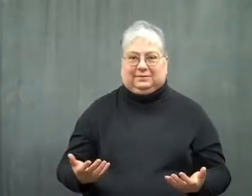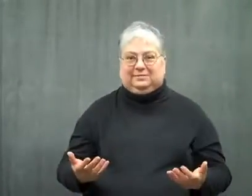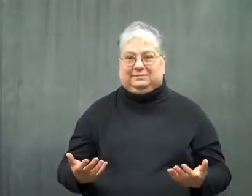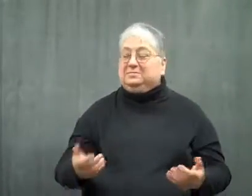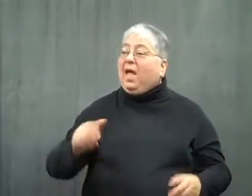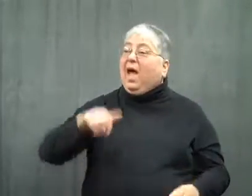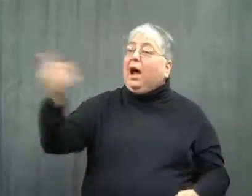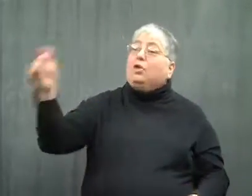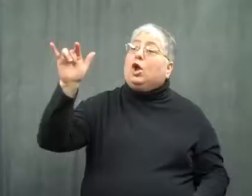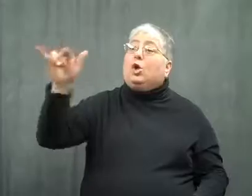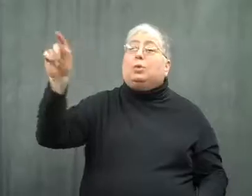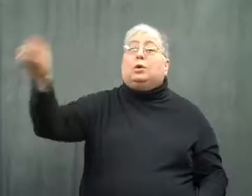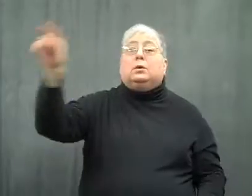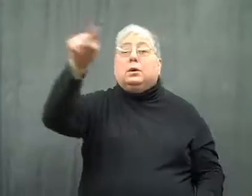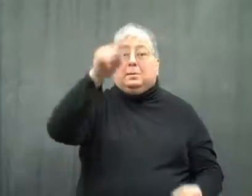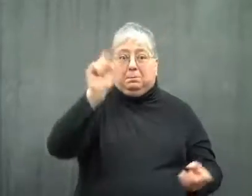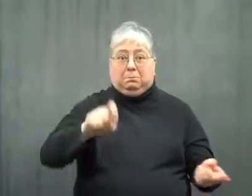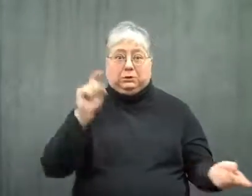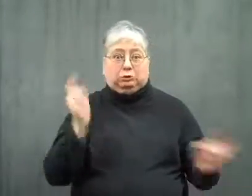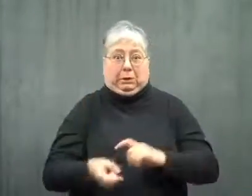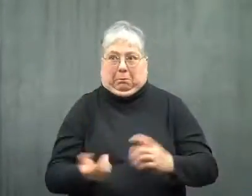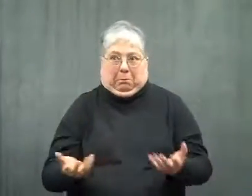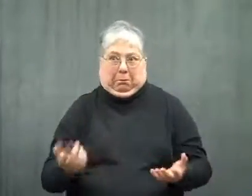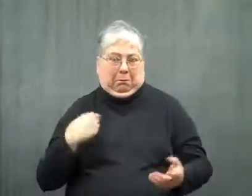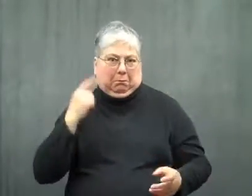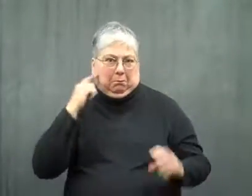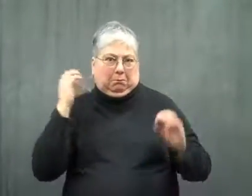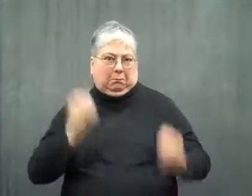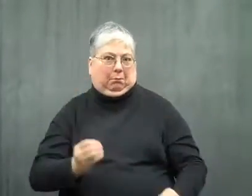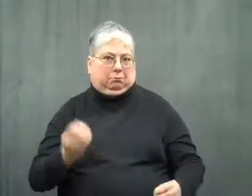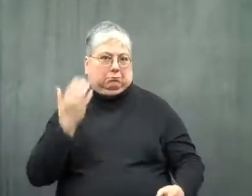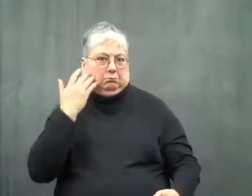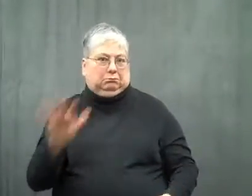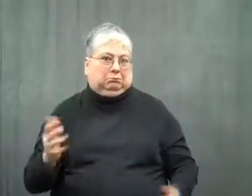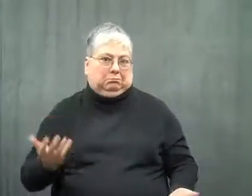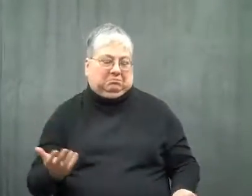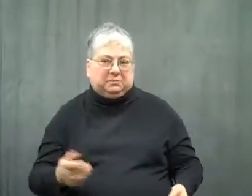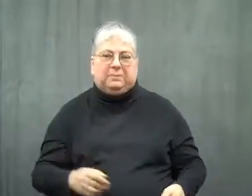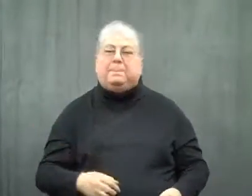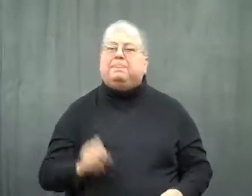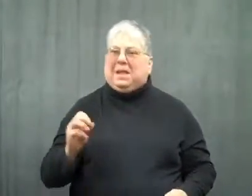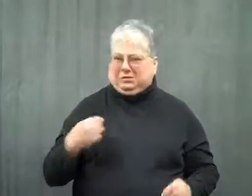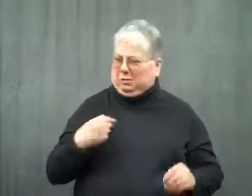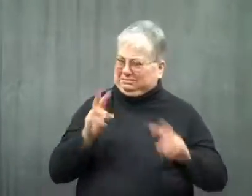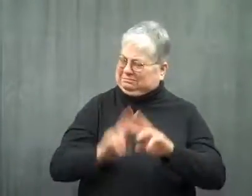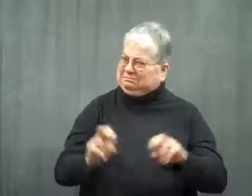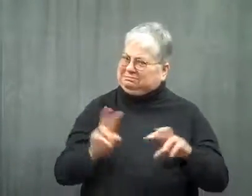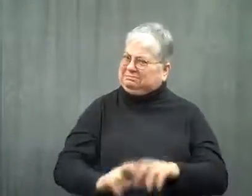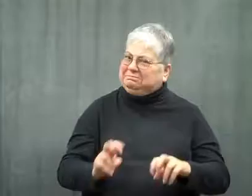It's not known if other airports have to make changes also. I just had to look into it.